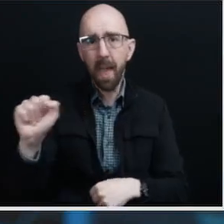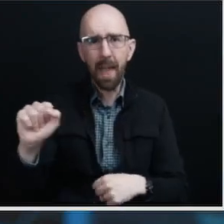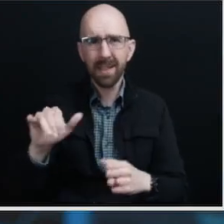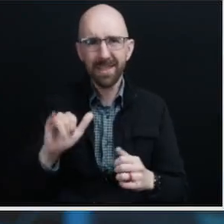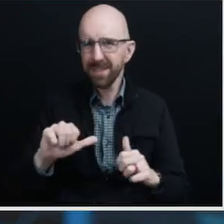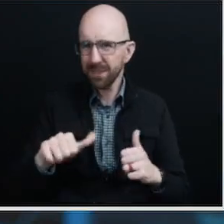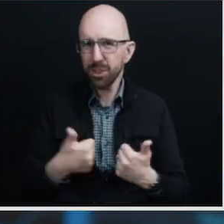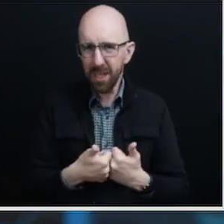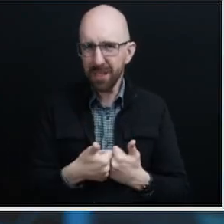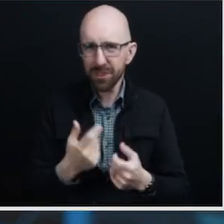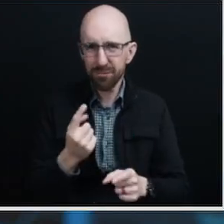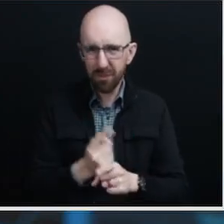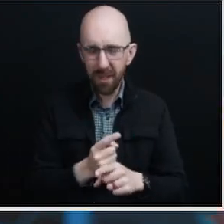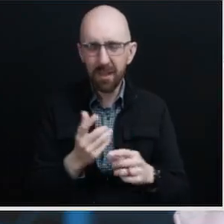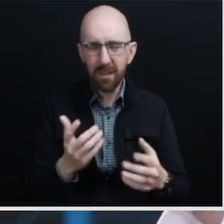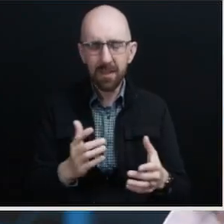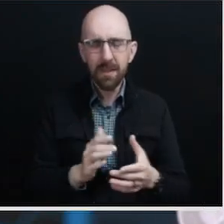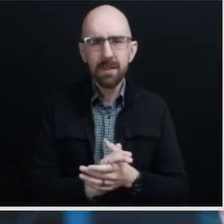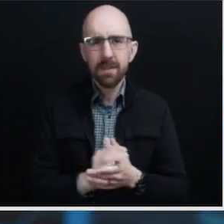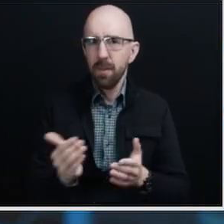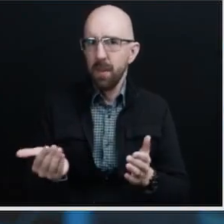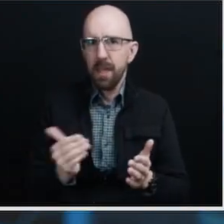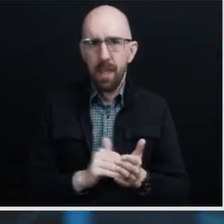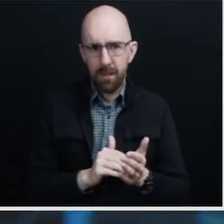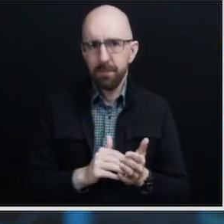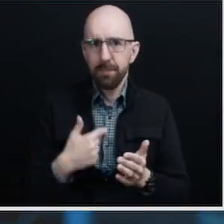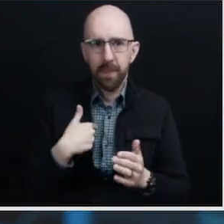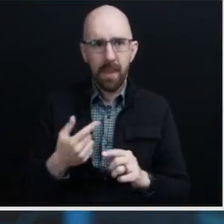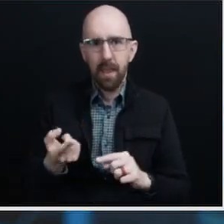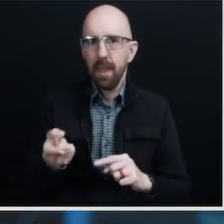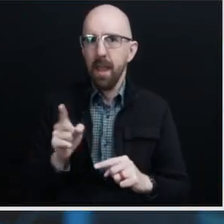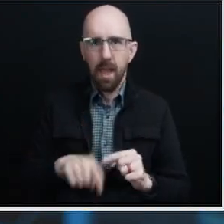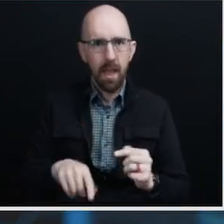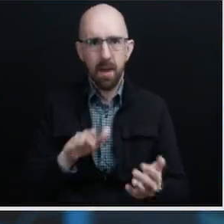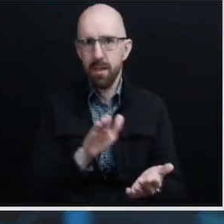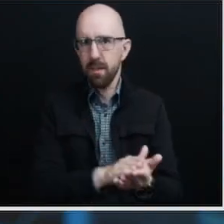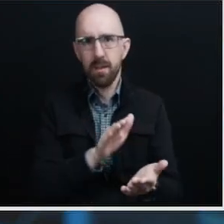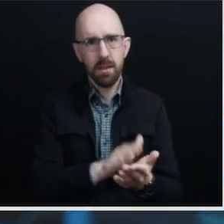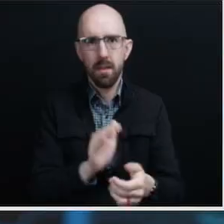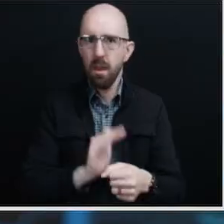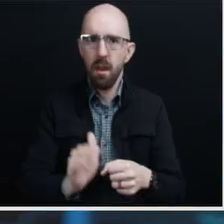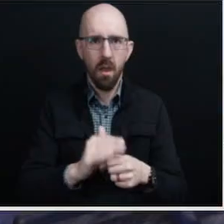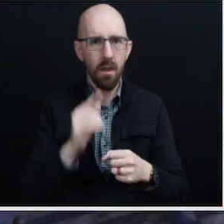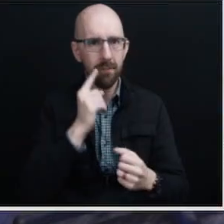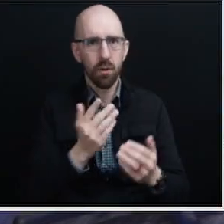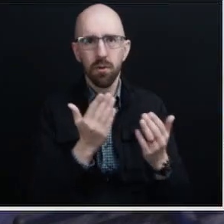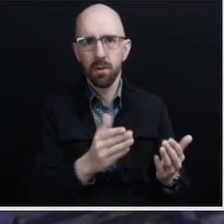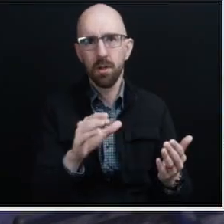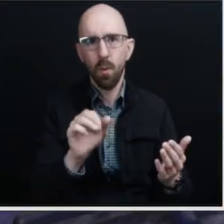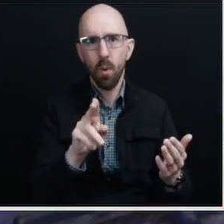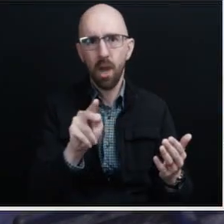right? Um and that's again I cannot give enough kudos to Courtney on her very close observation.